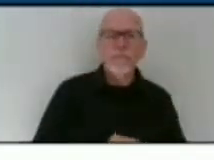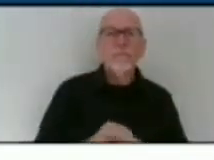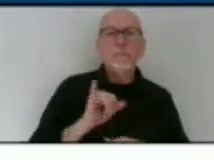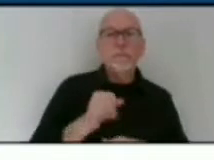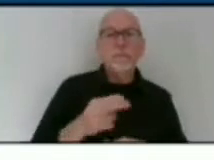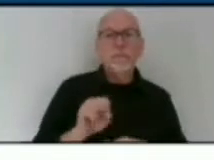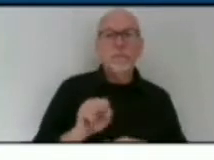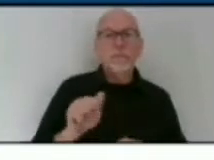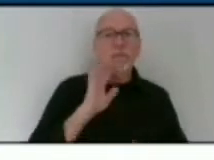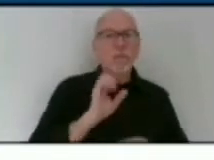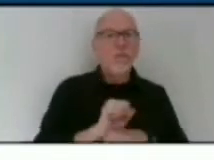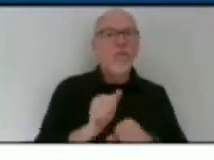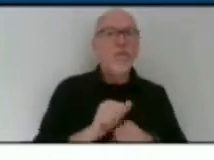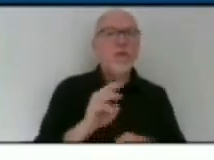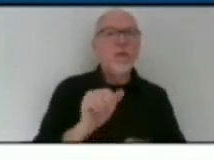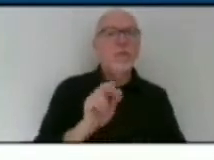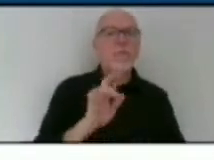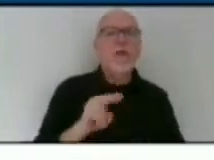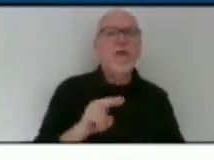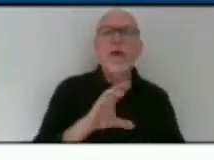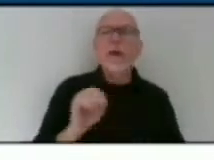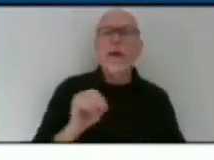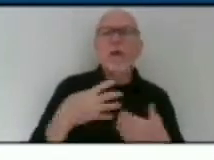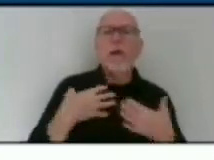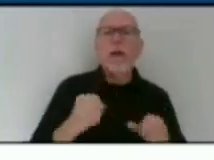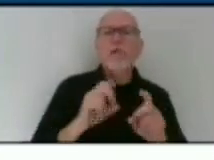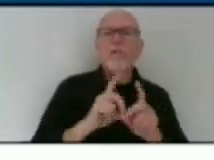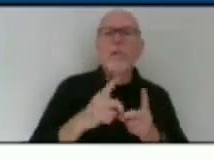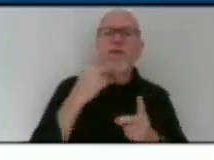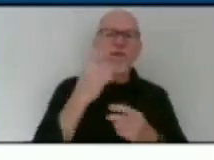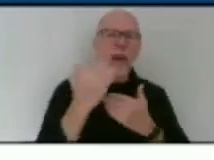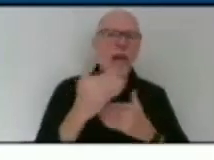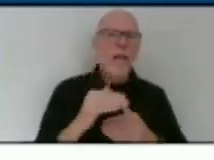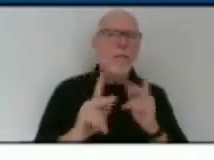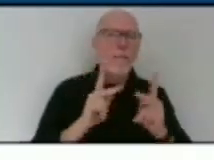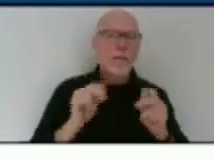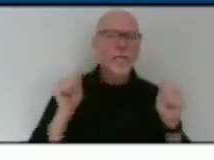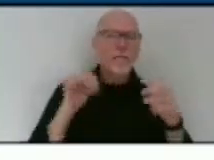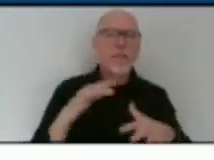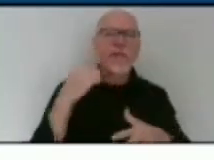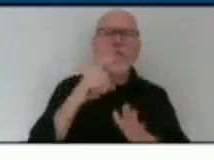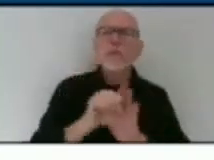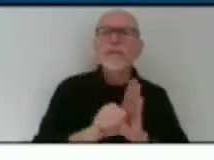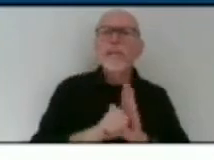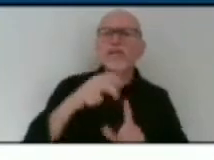Health Department on a limited spectator plan for state championship games at the Lucas Oil Stadium.